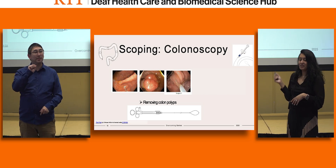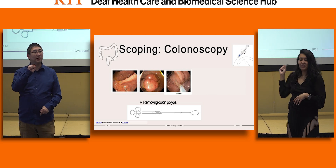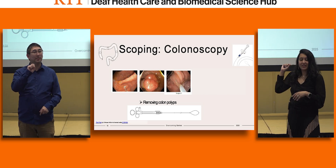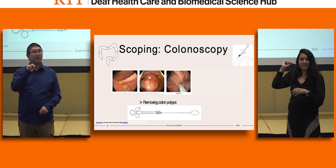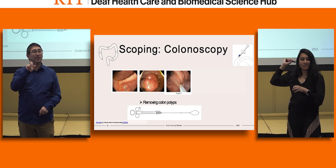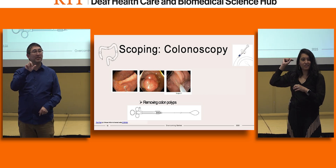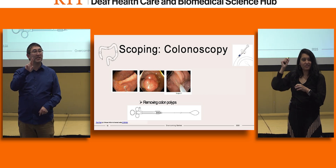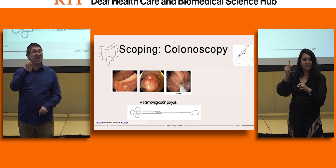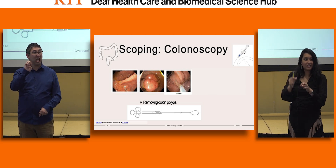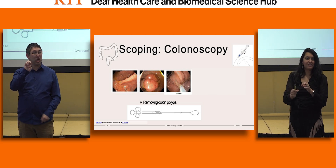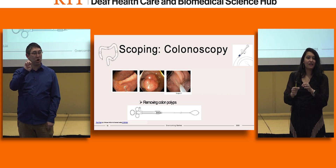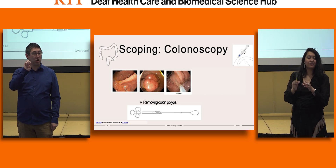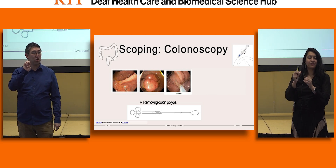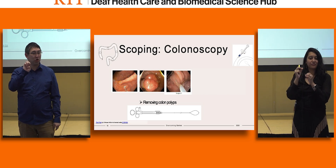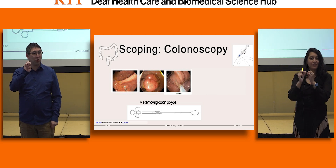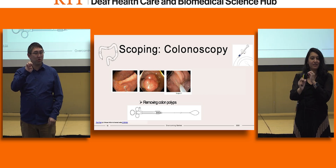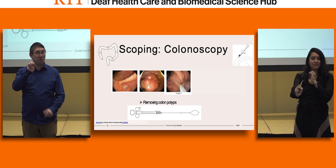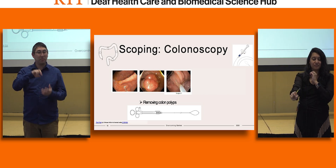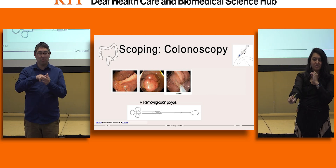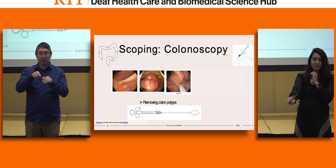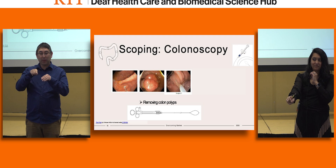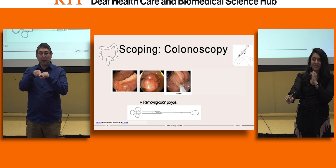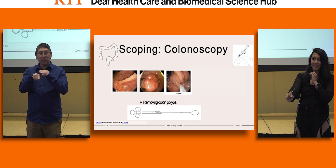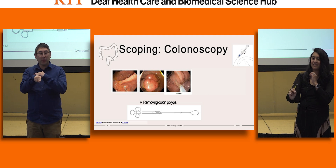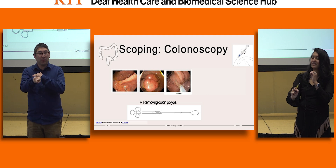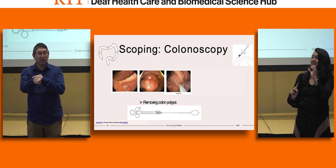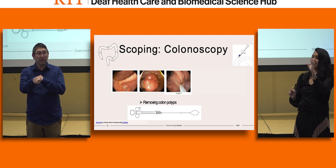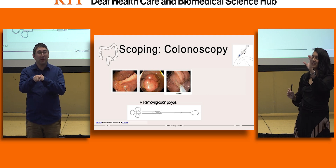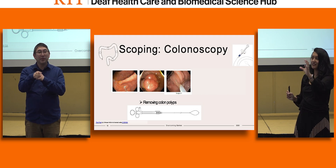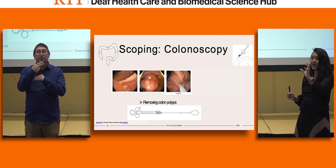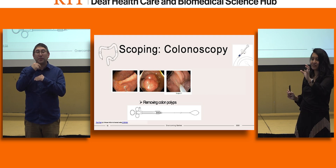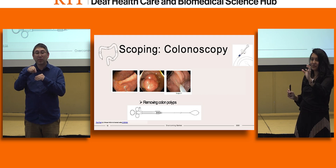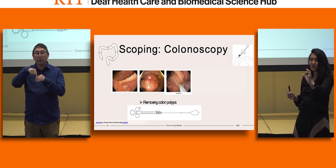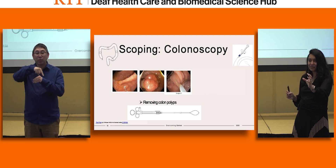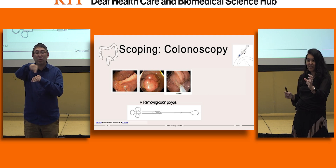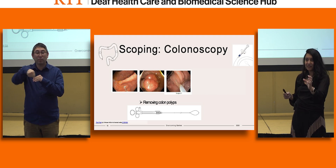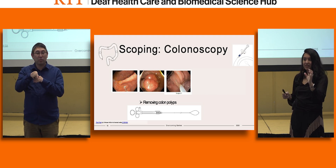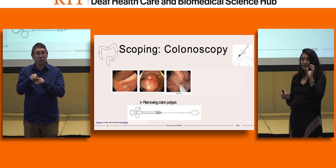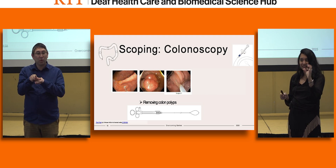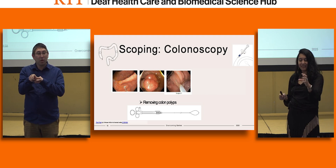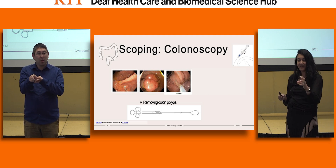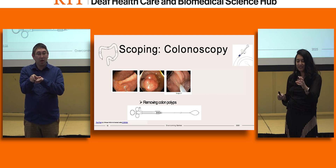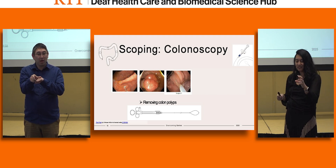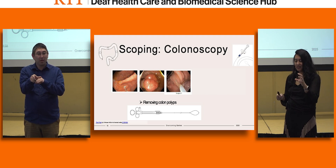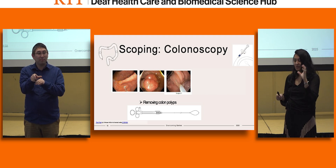that we can actually snake down through that tube, and the little lasso comes on at the end.